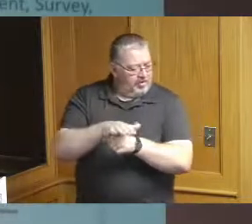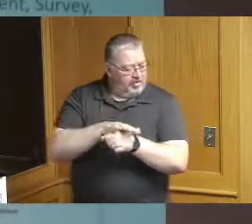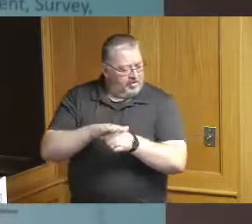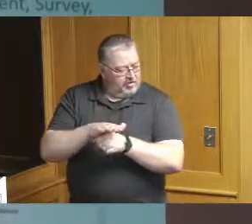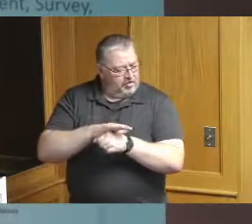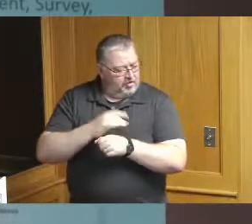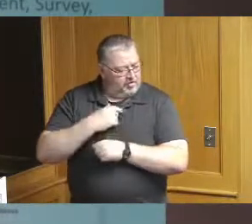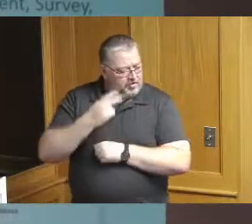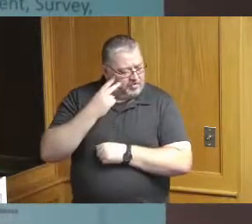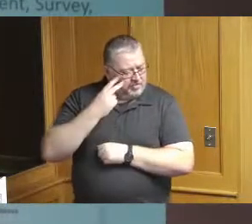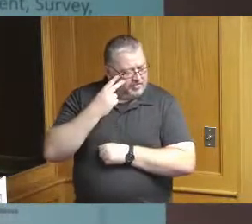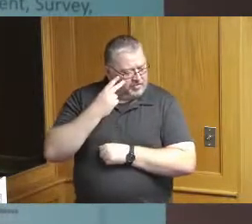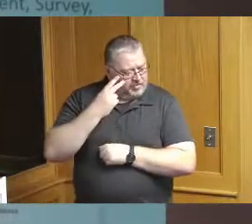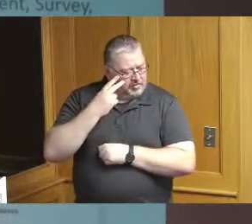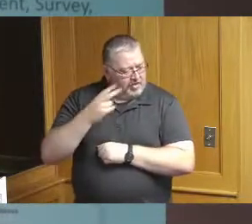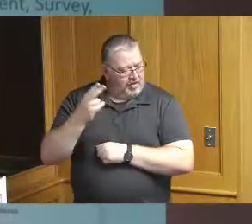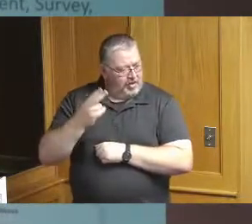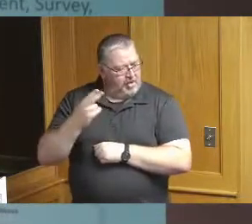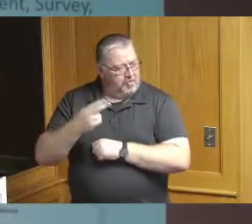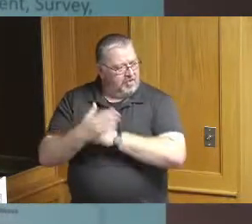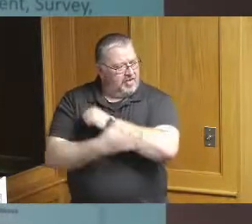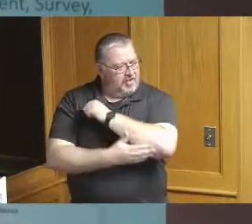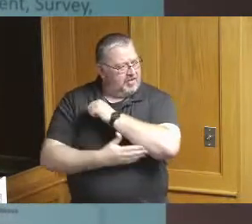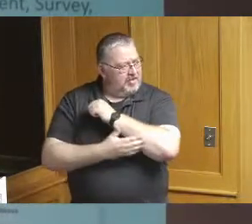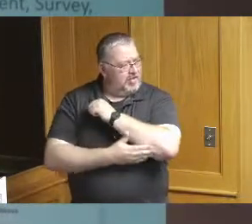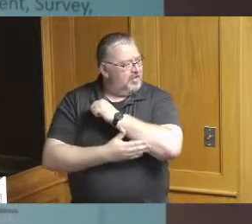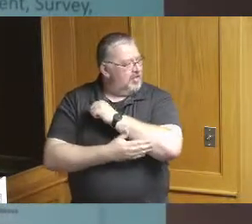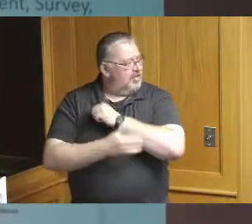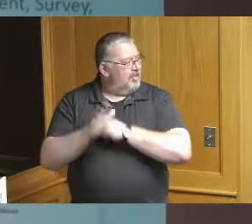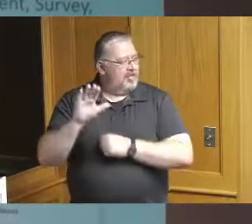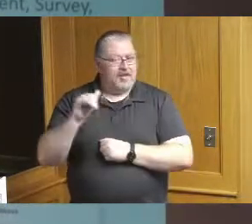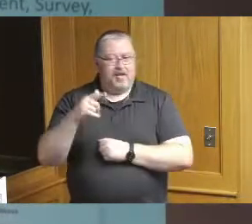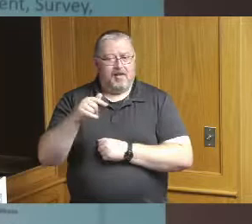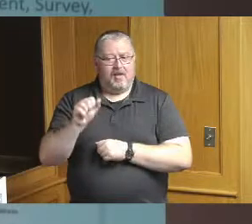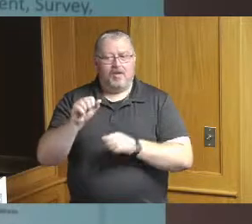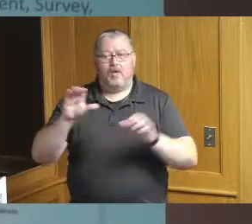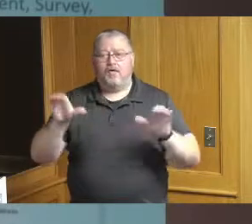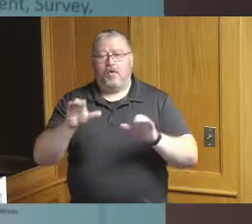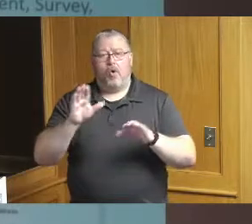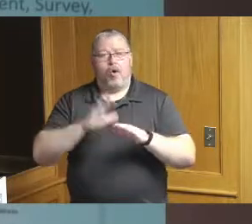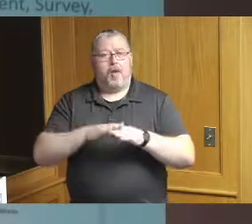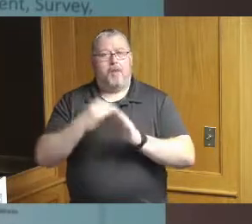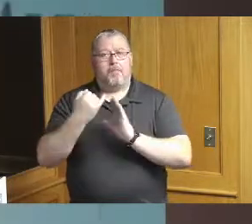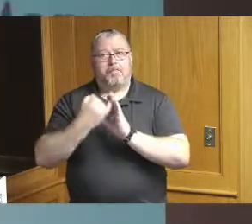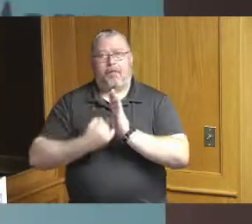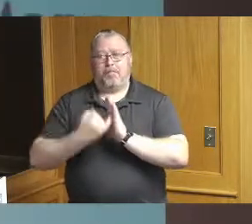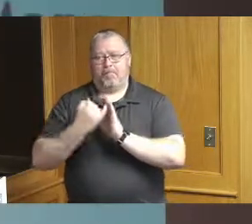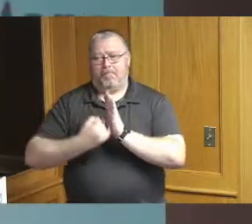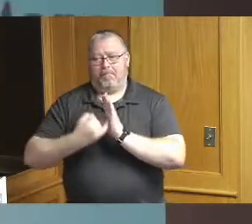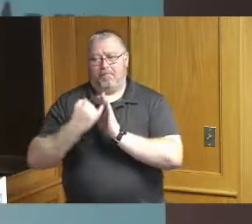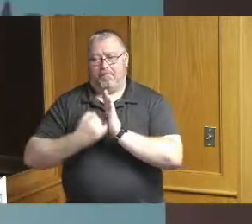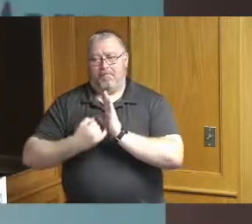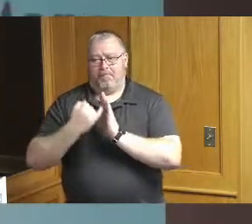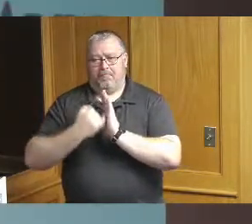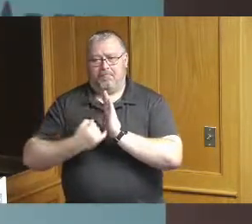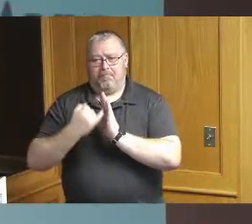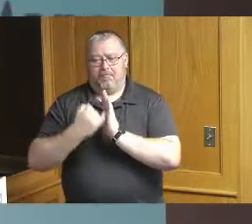area within Hamilton County knows that cages does maps right and but we do more than that